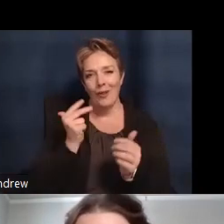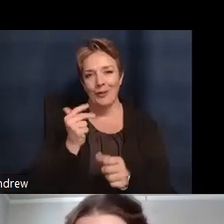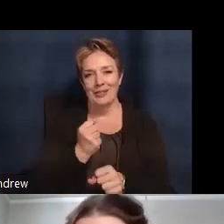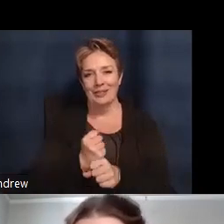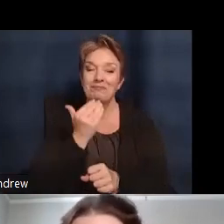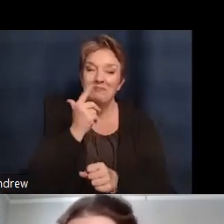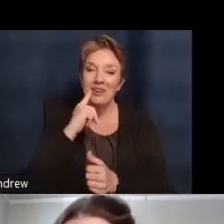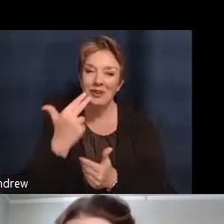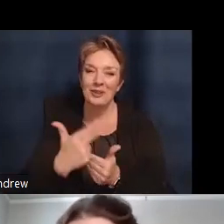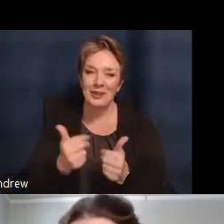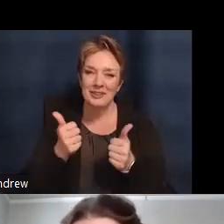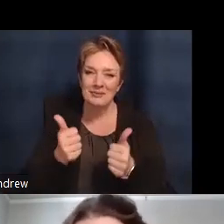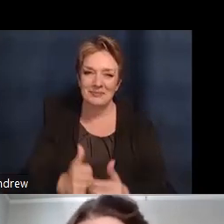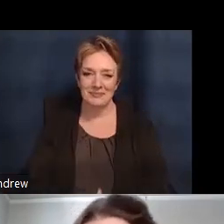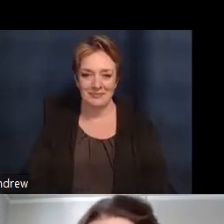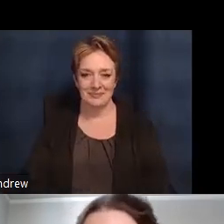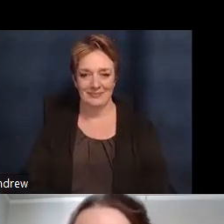[Makenzi] Thank you so much, Giustina.